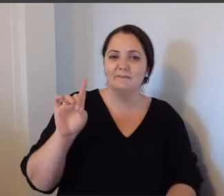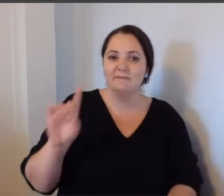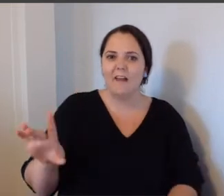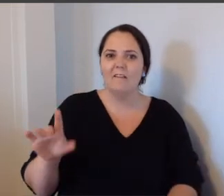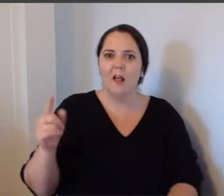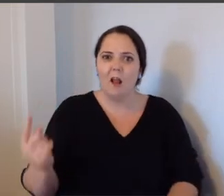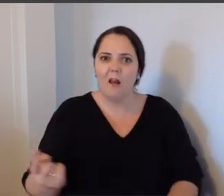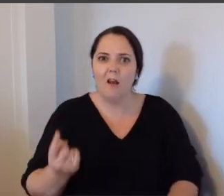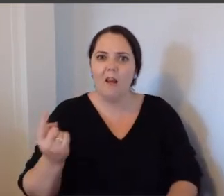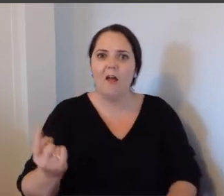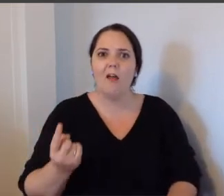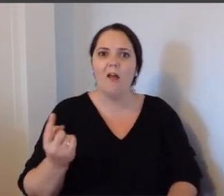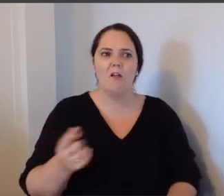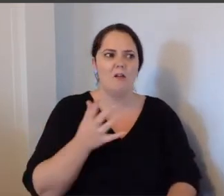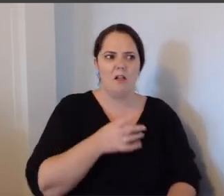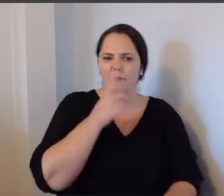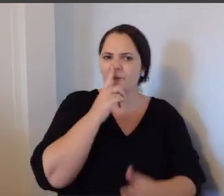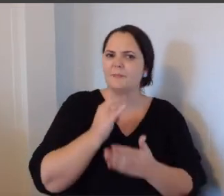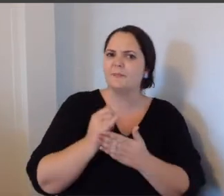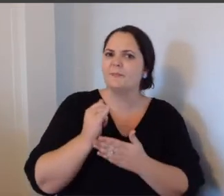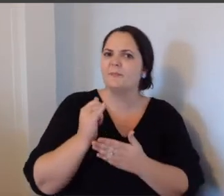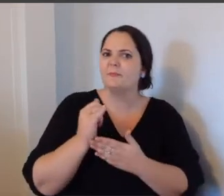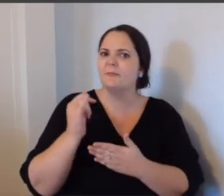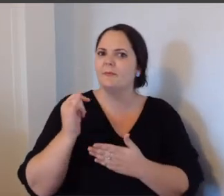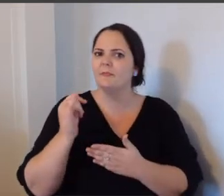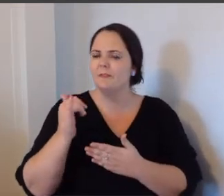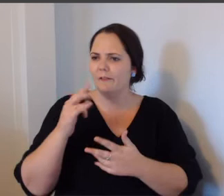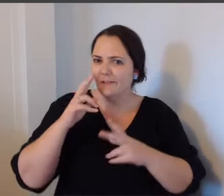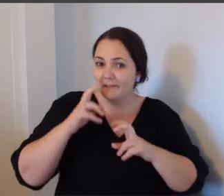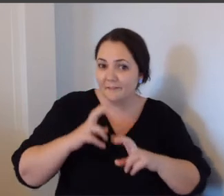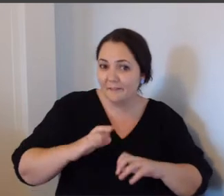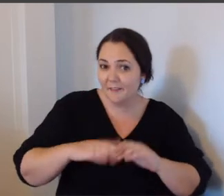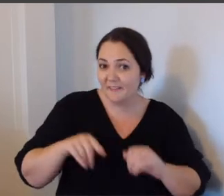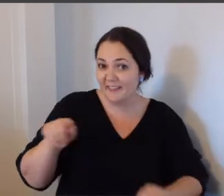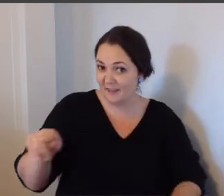horribly misunderstood by critics and I’ll be discussing paintings from this exhibition